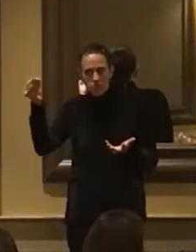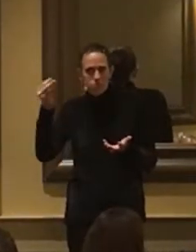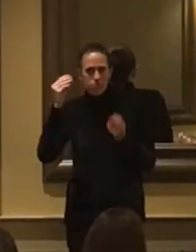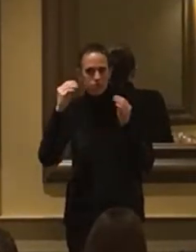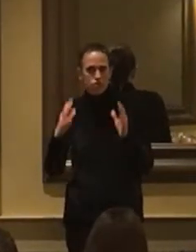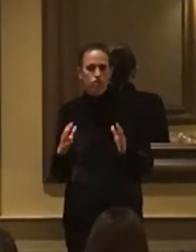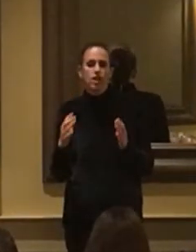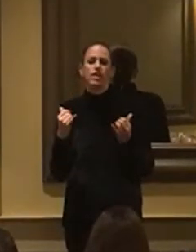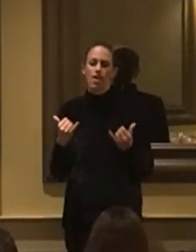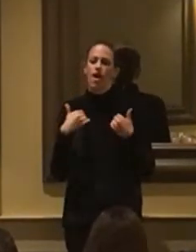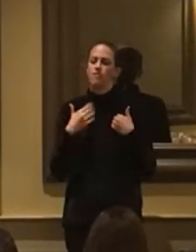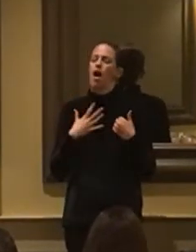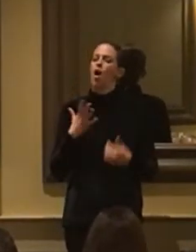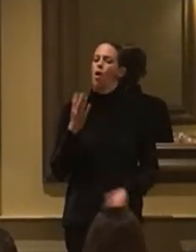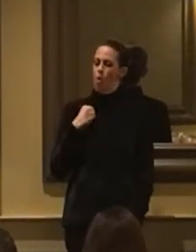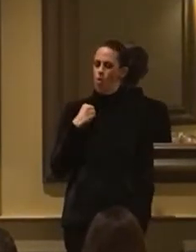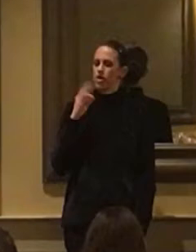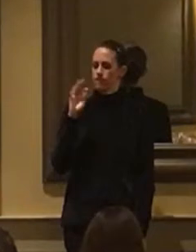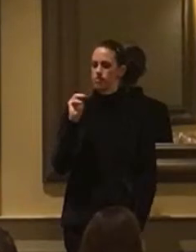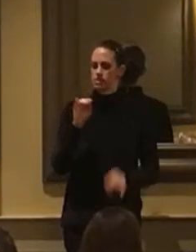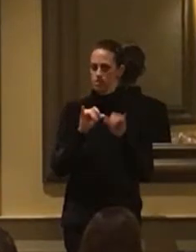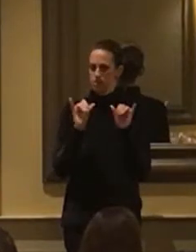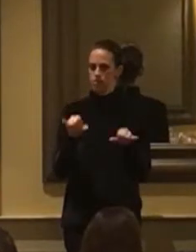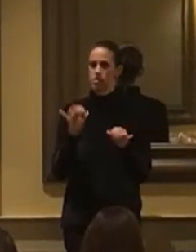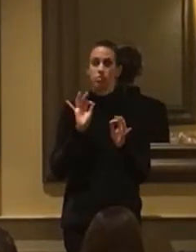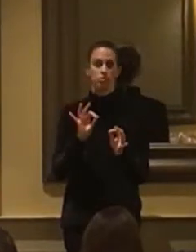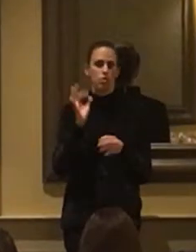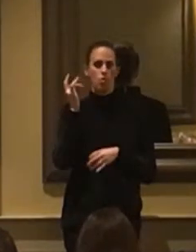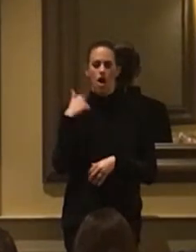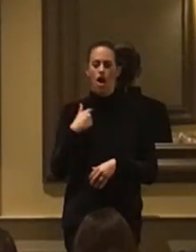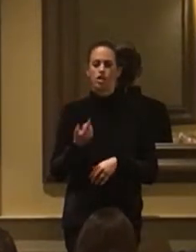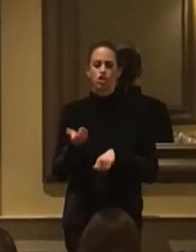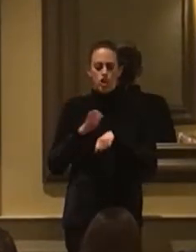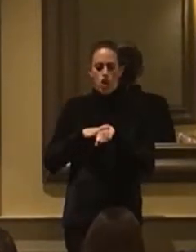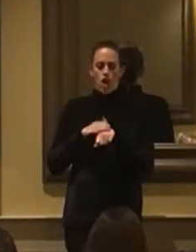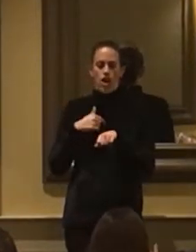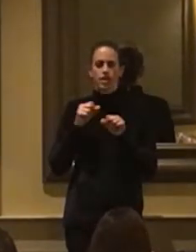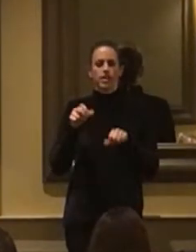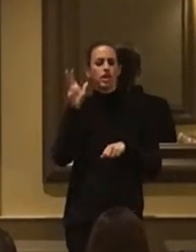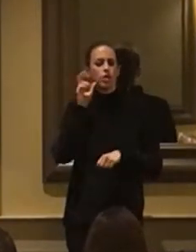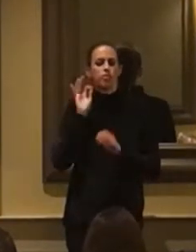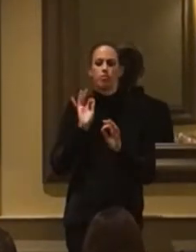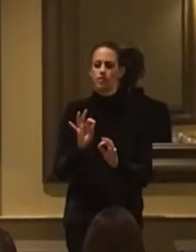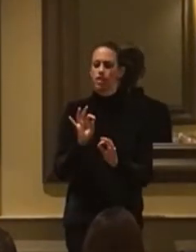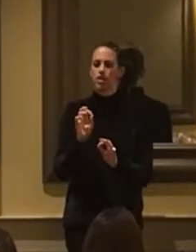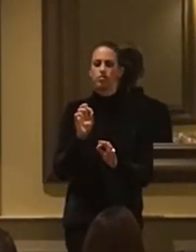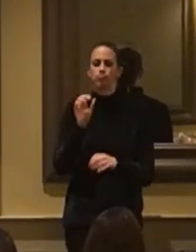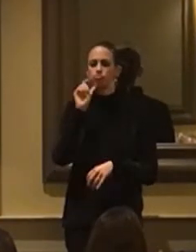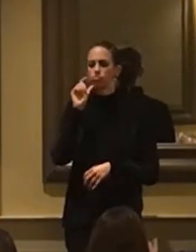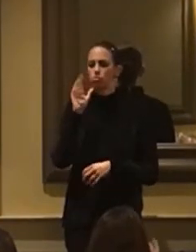And now I have my own FM system so it's like perfect because I turn it on and I can hear perfectly. It will amplify the sound for me.